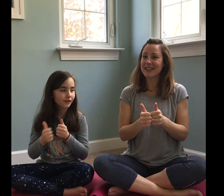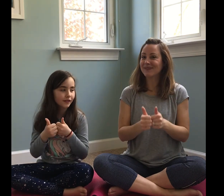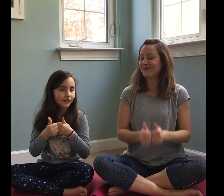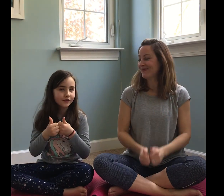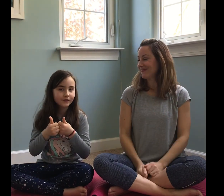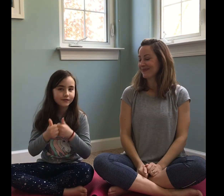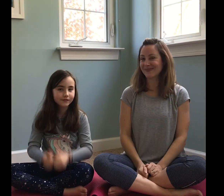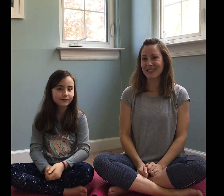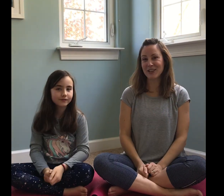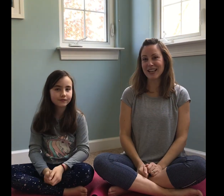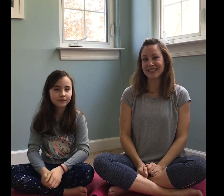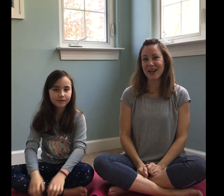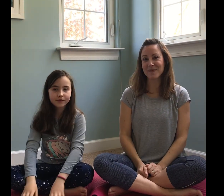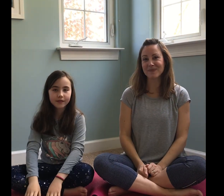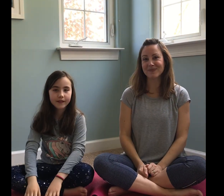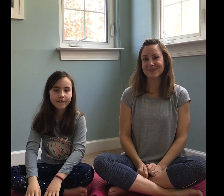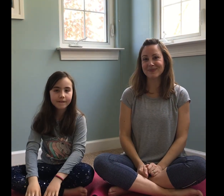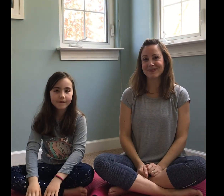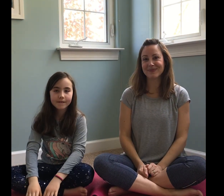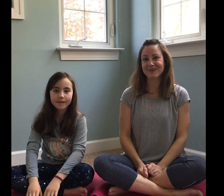see you next time